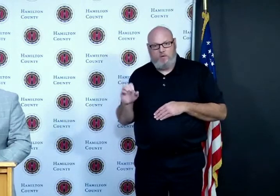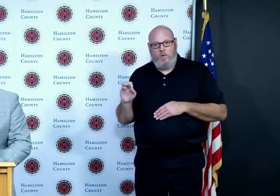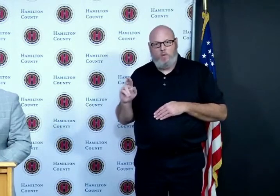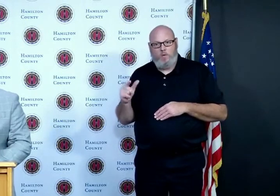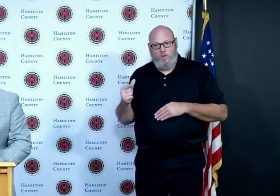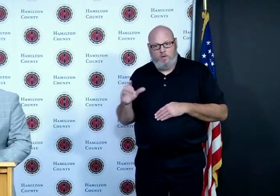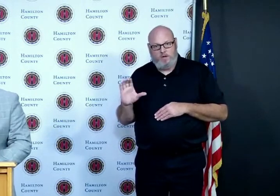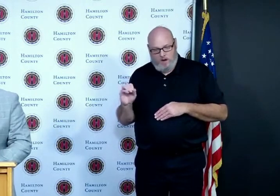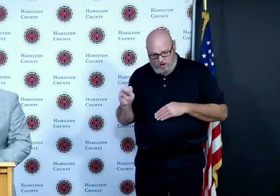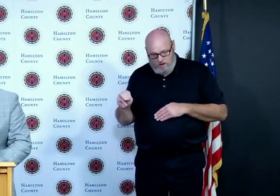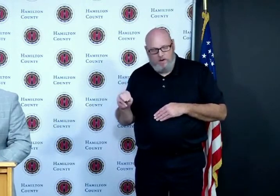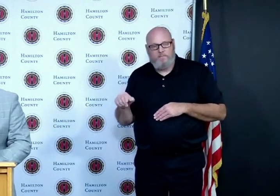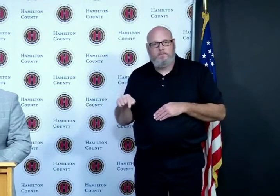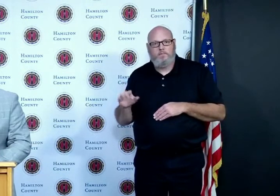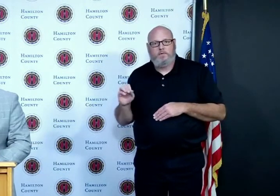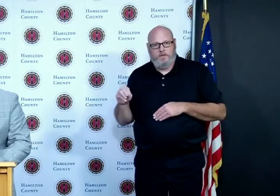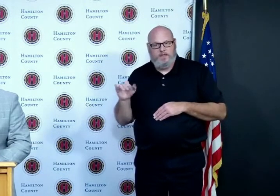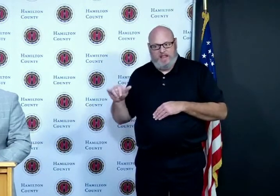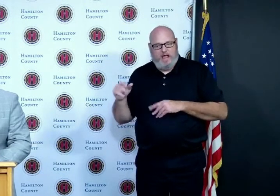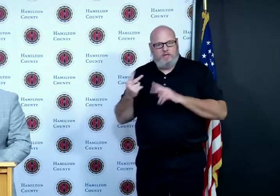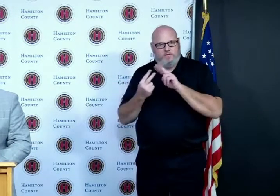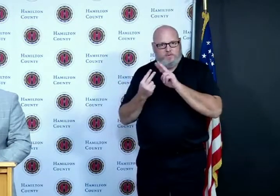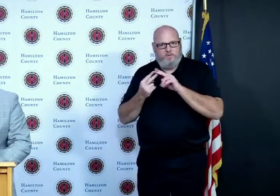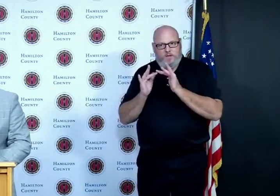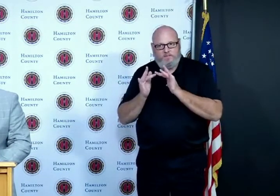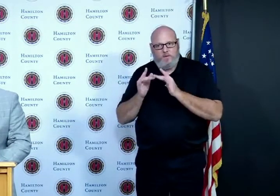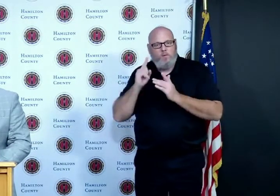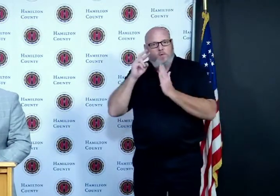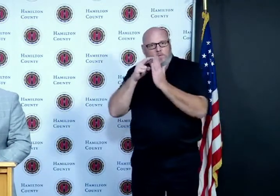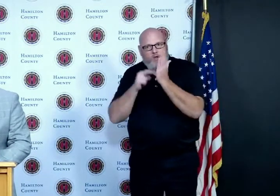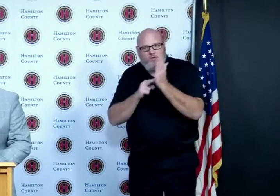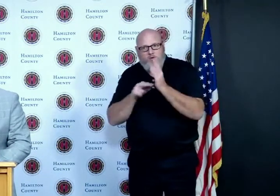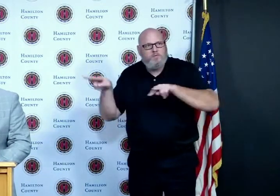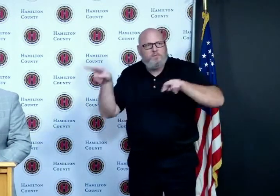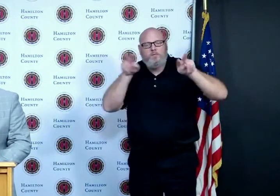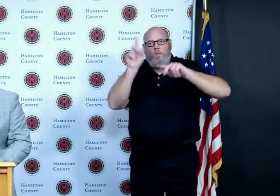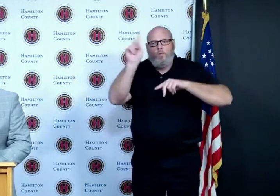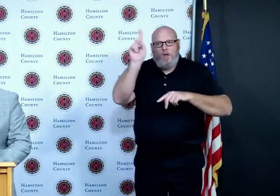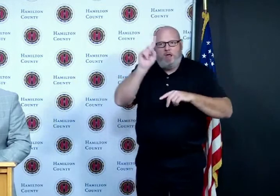to register to get notifications when future updates occur and then lastly working closely